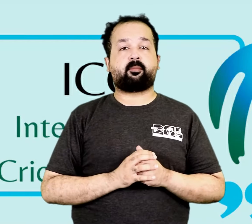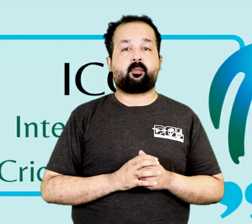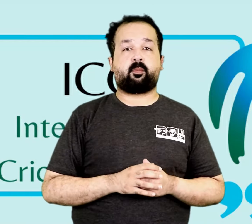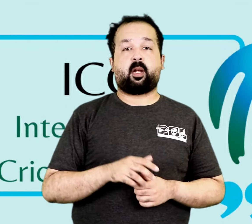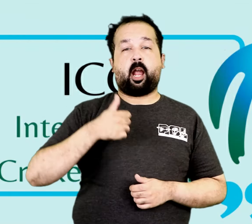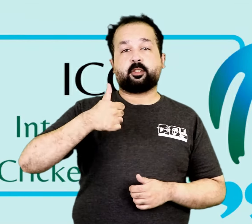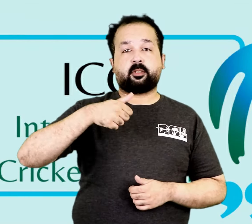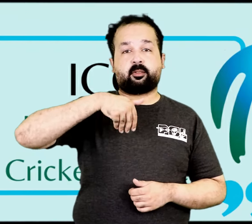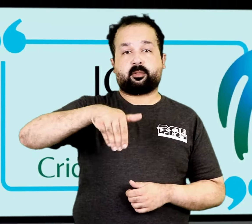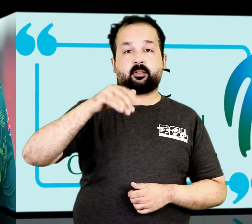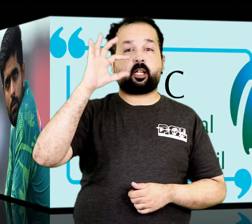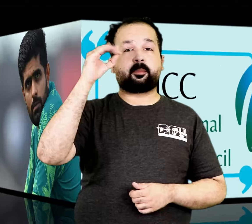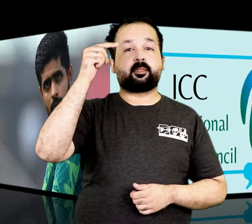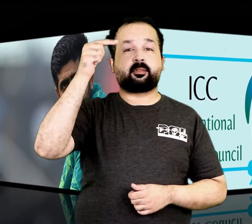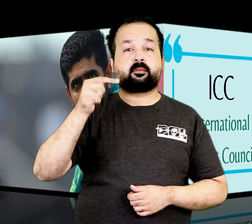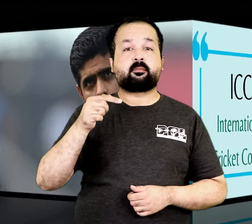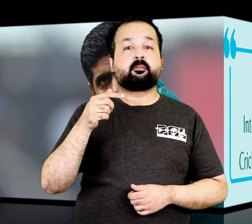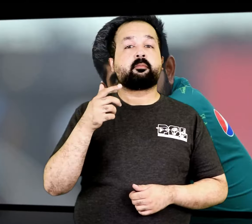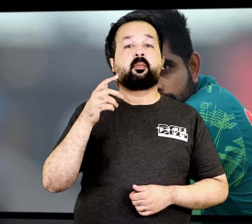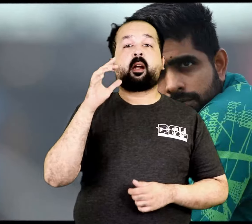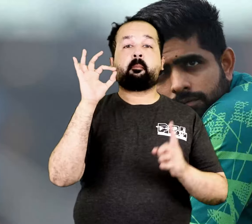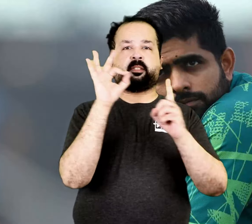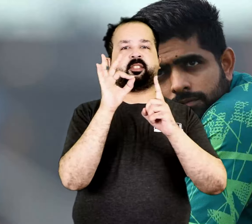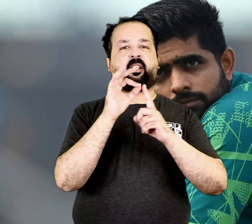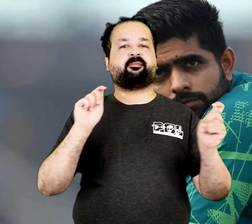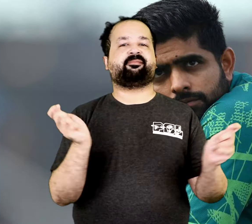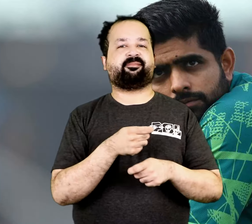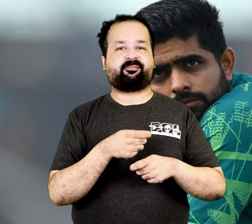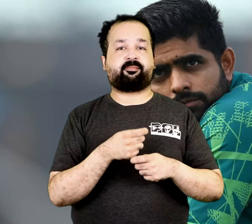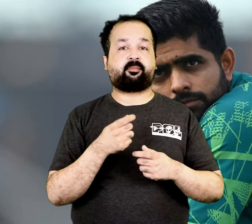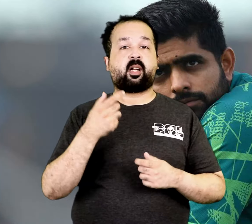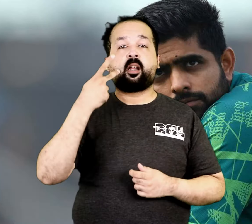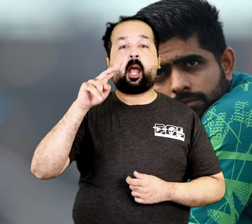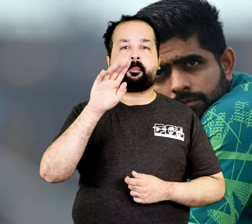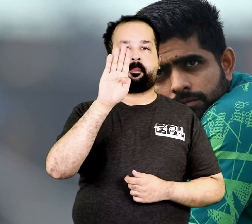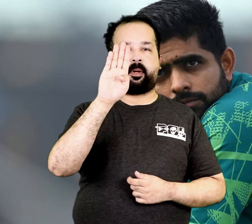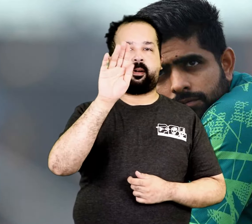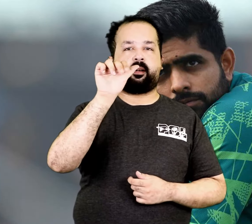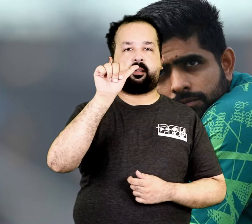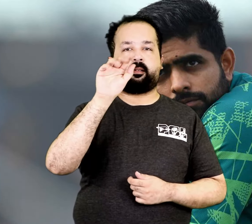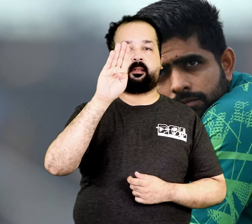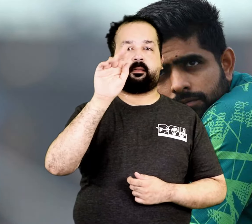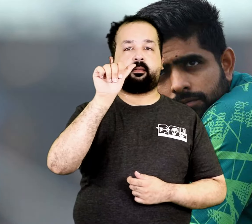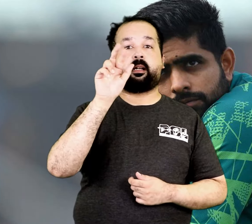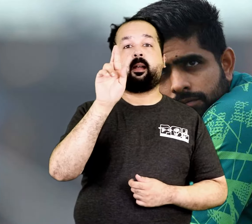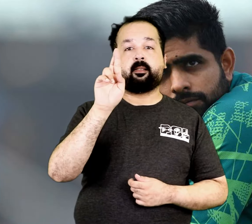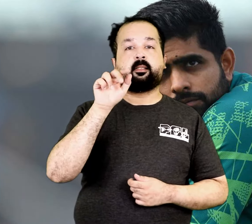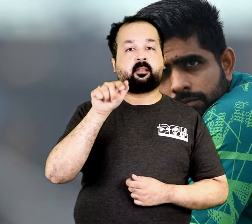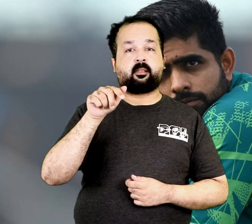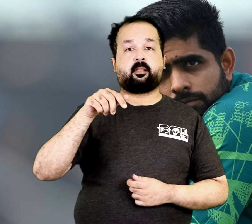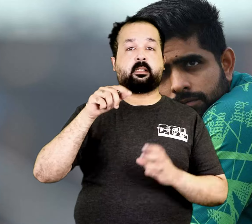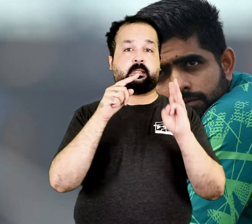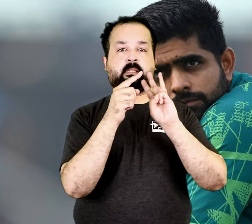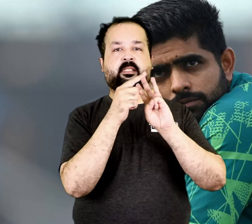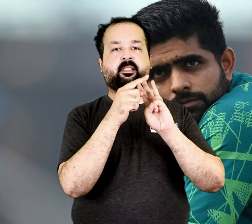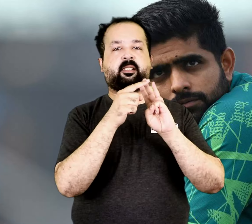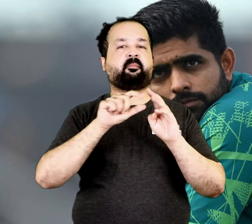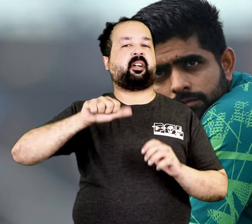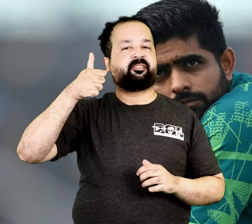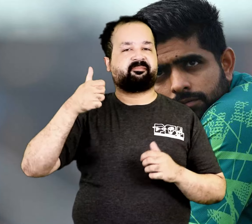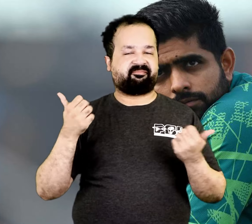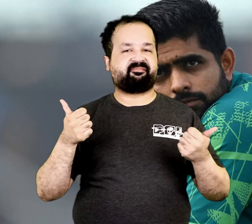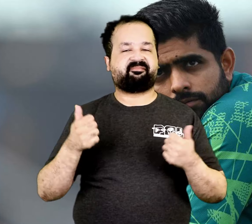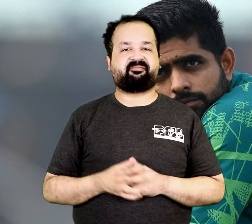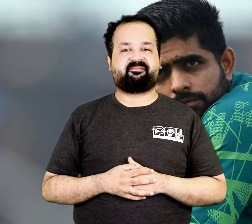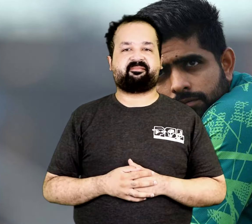In the Test batters' ranking, Pakistan cricket's Babar Azam is ranked third.